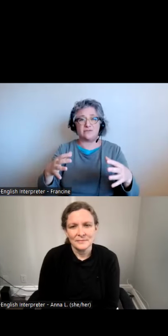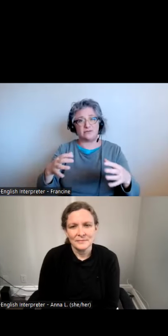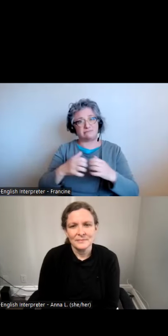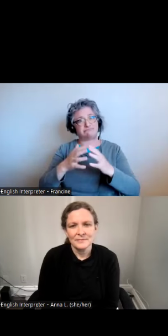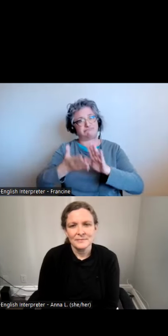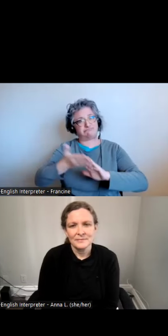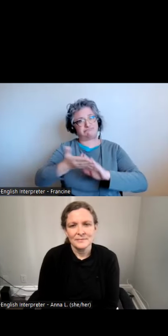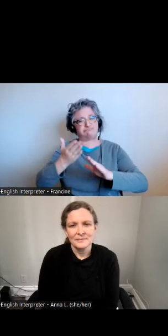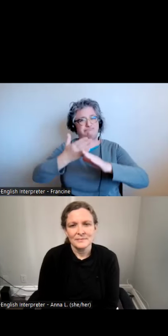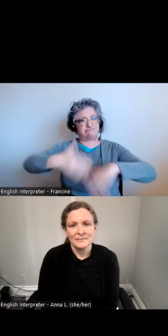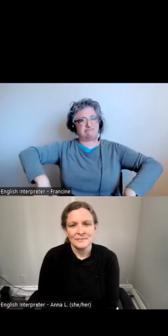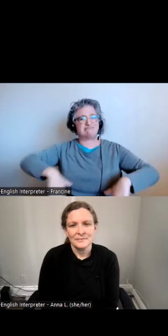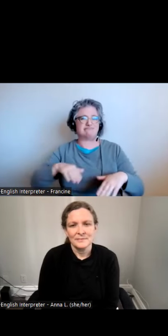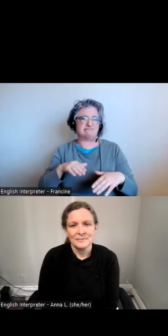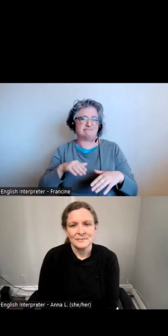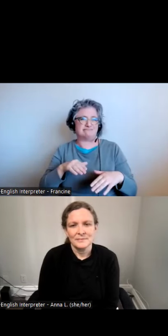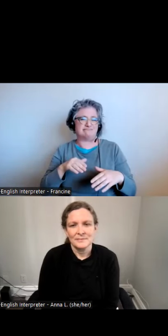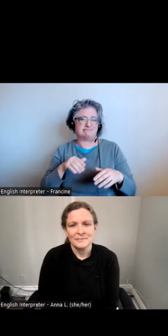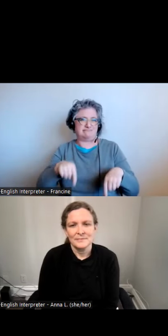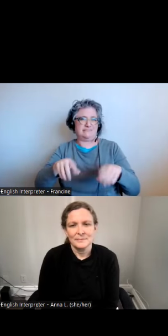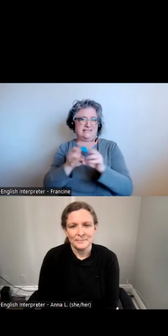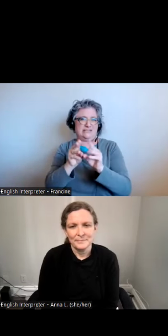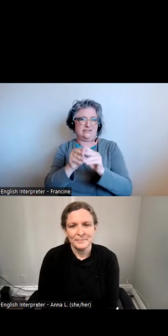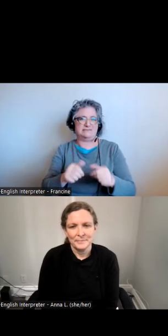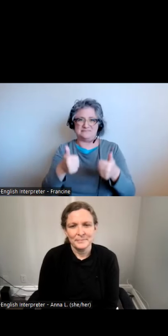, Kim. Thank you, everyone, for your contributions to